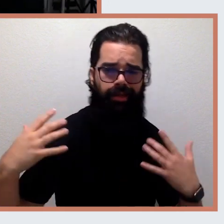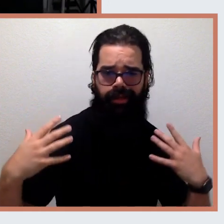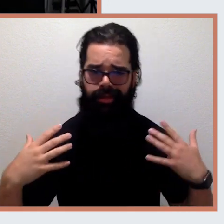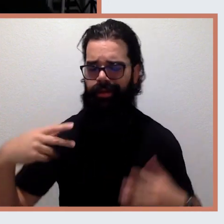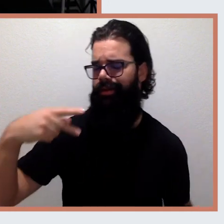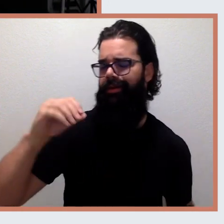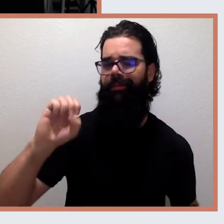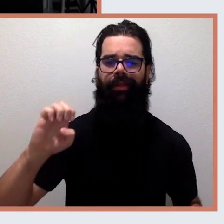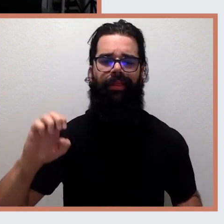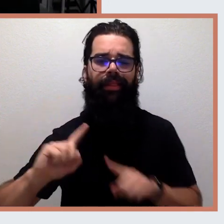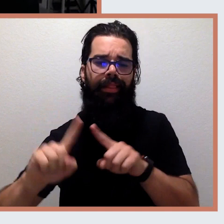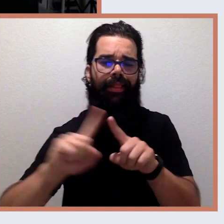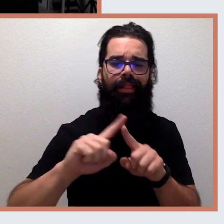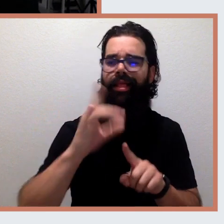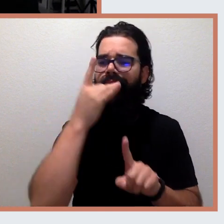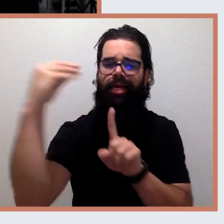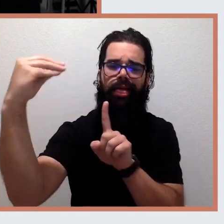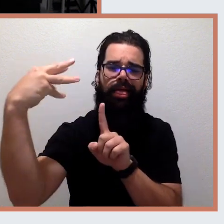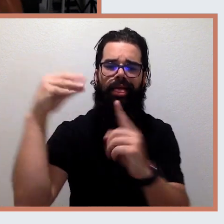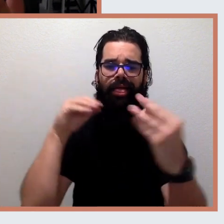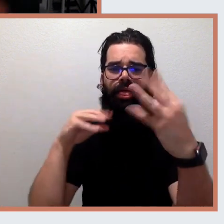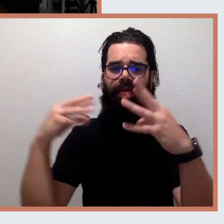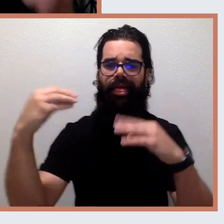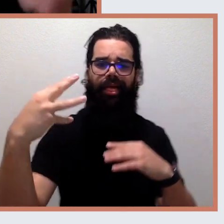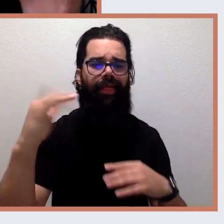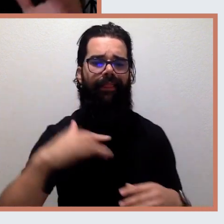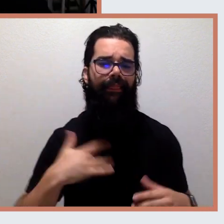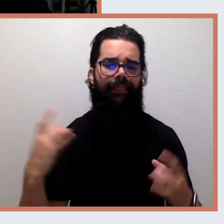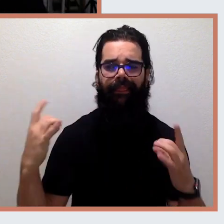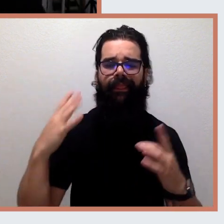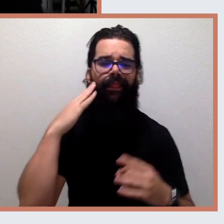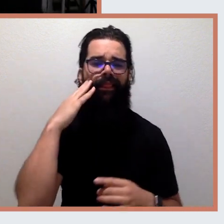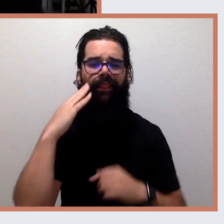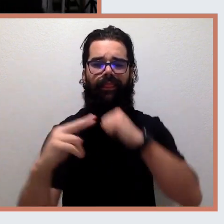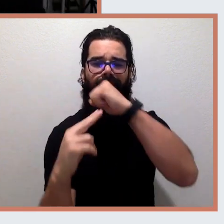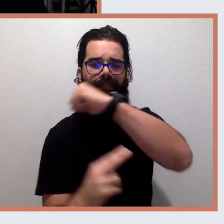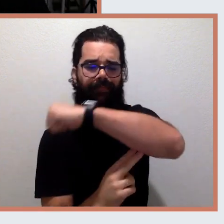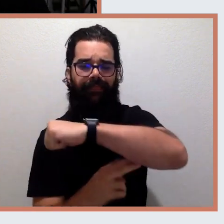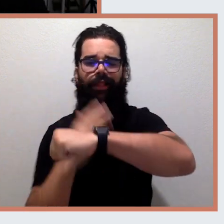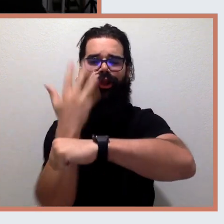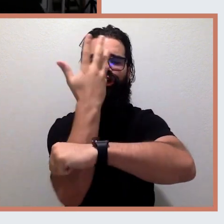Everyone does those stupid poses or you think you're so-- With the lighting, with all the lighting the-- Lighting, I think I was on some little bridge